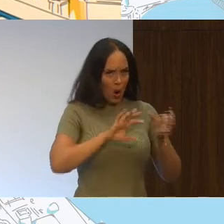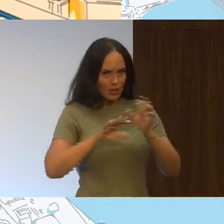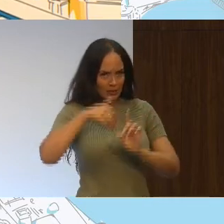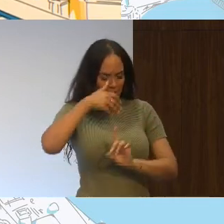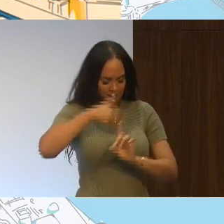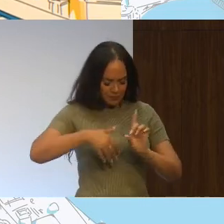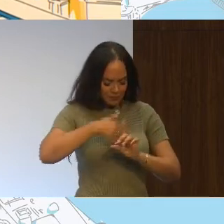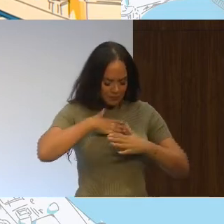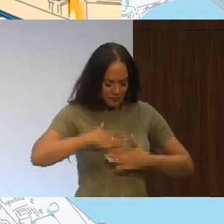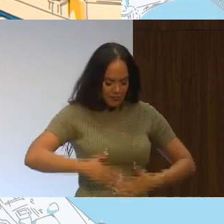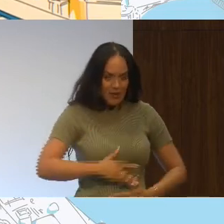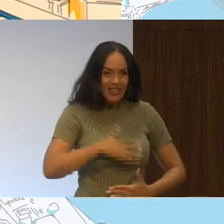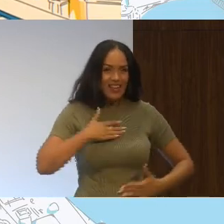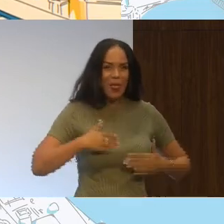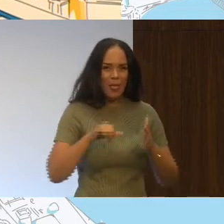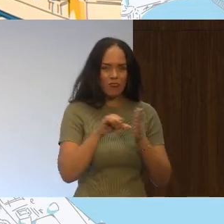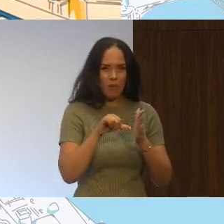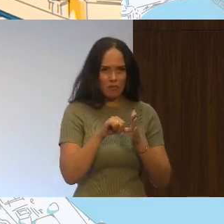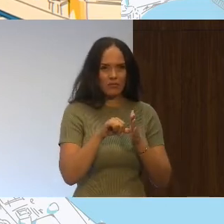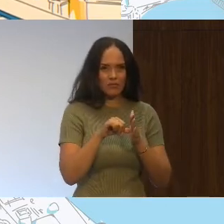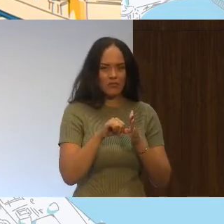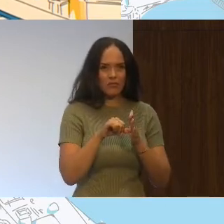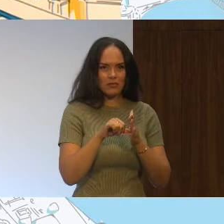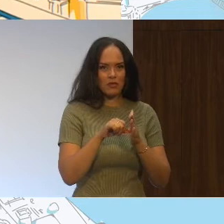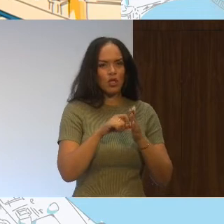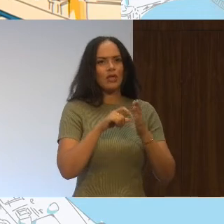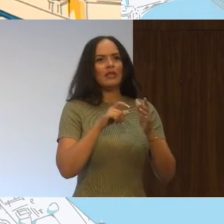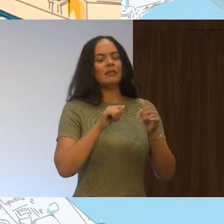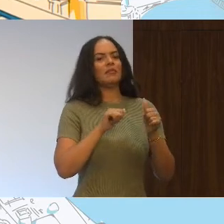to to communicate the interest, to communicate that the